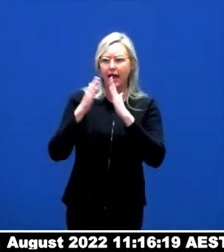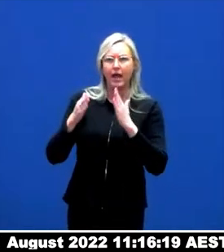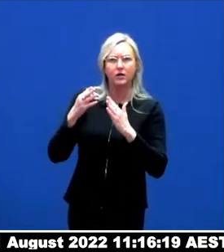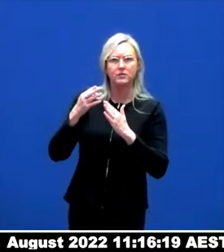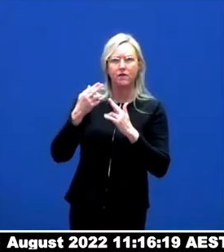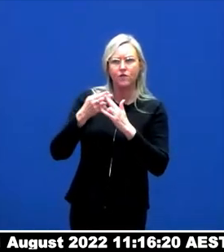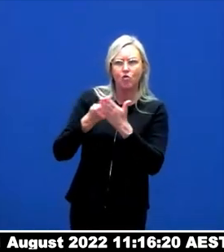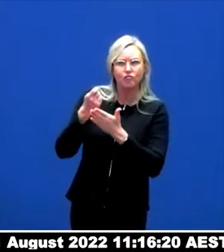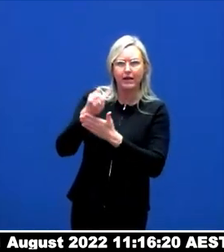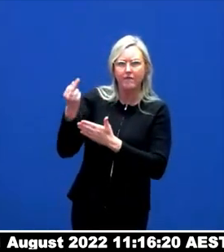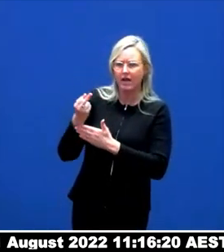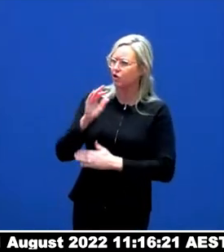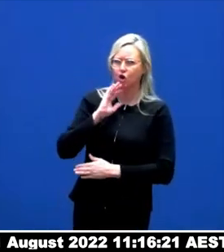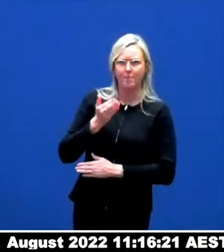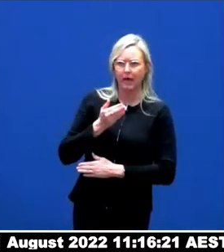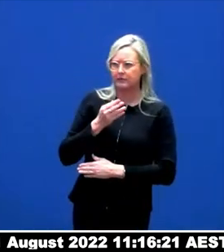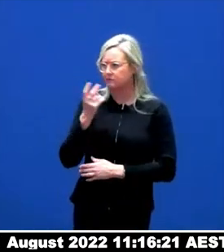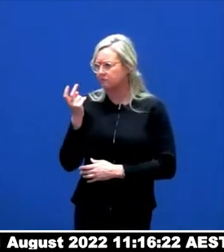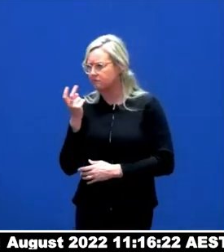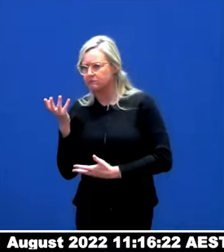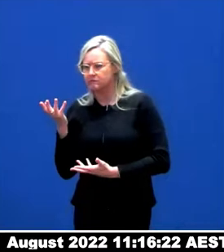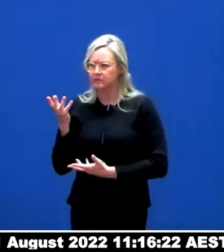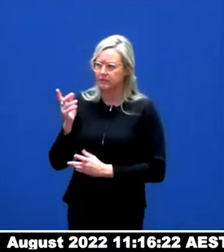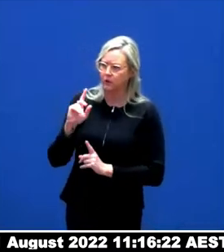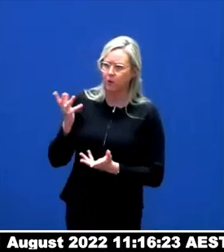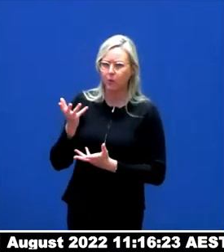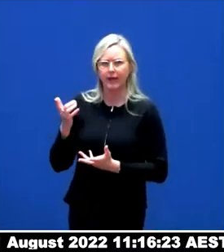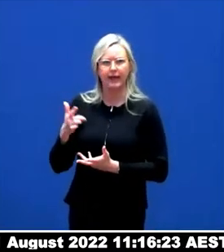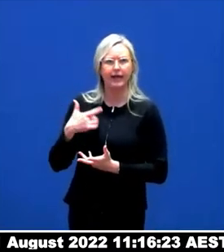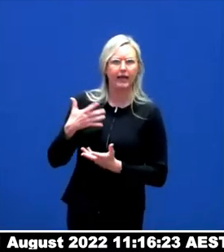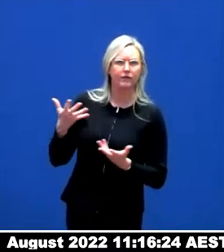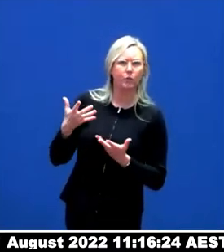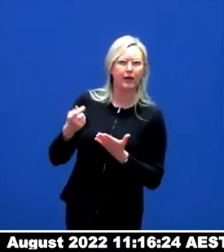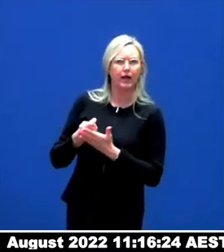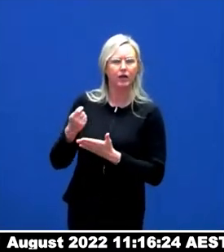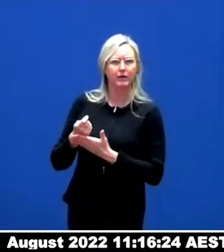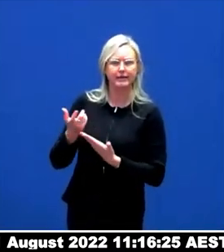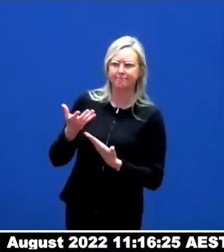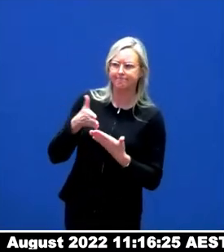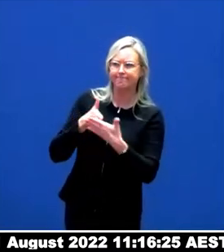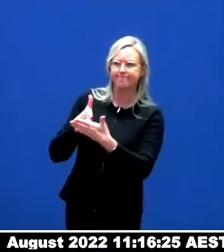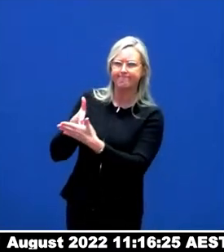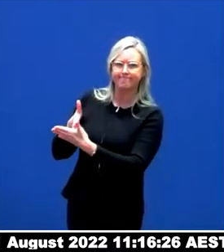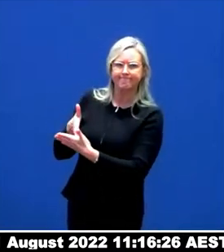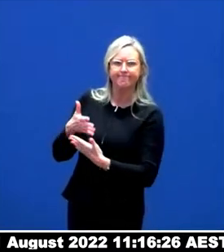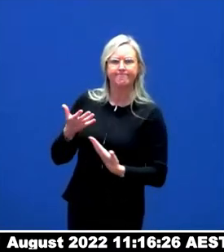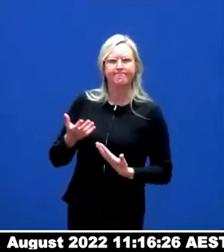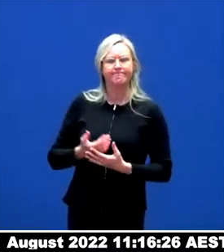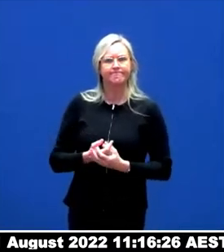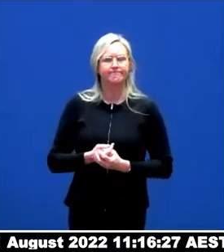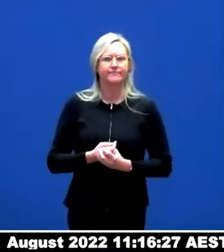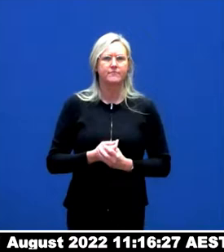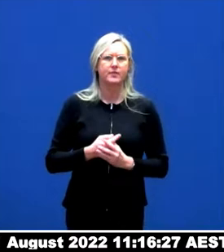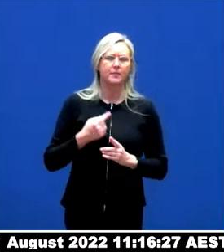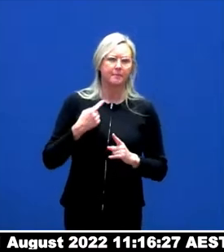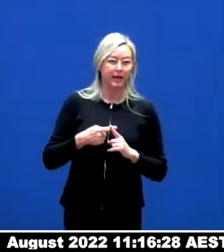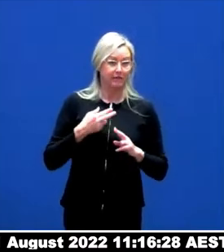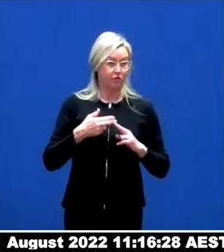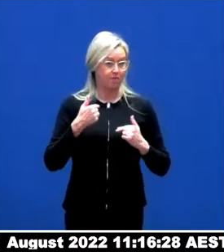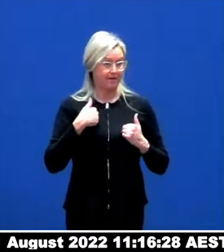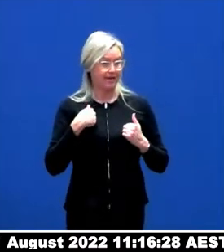as well as, yeah, I had trouble basically to find suitable accommodation